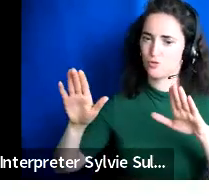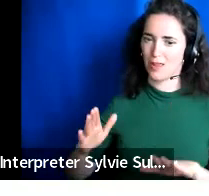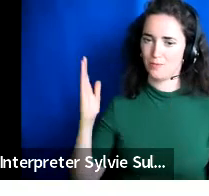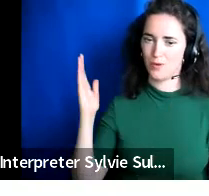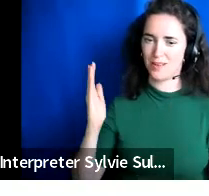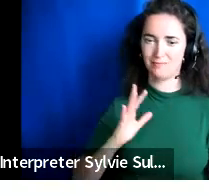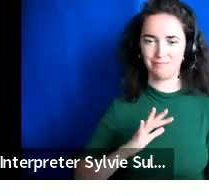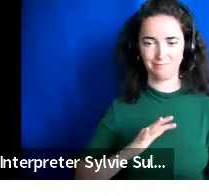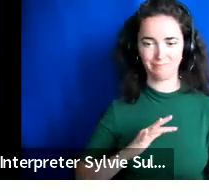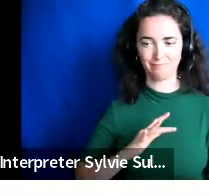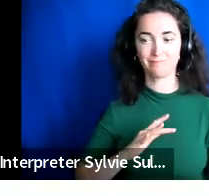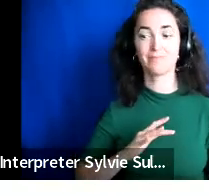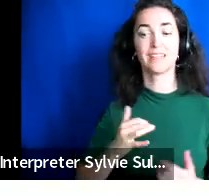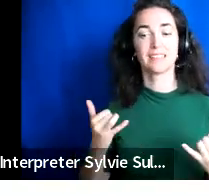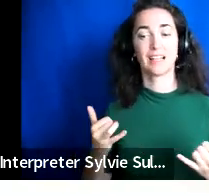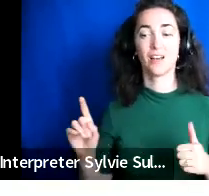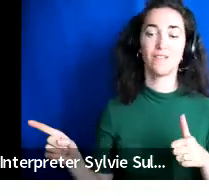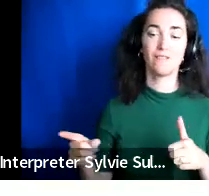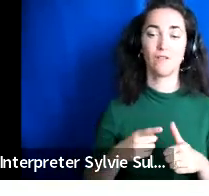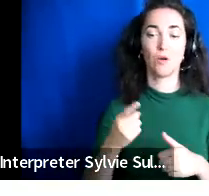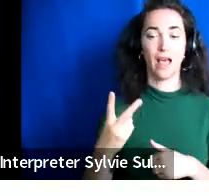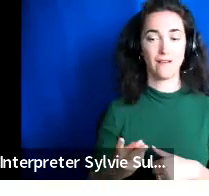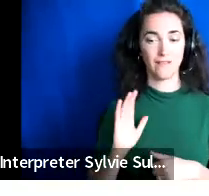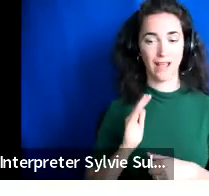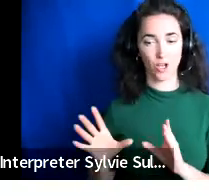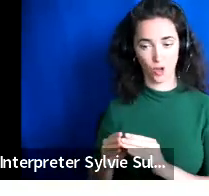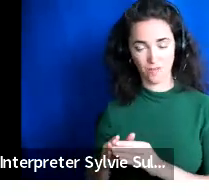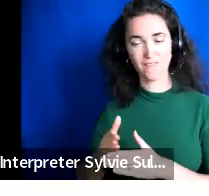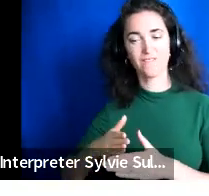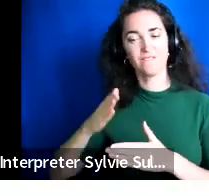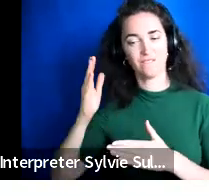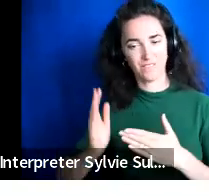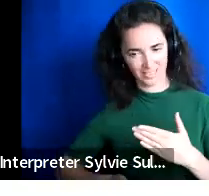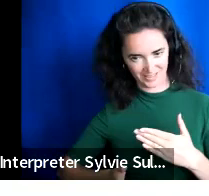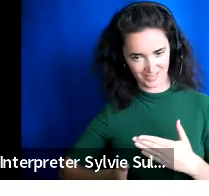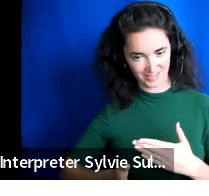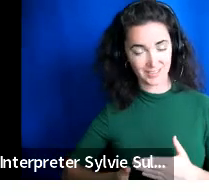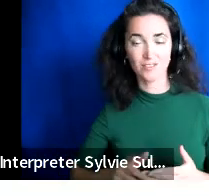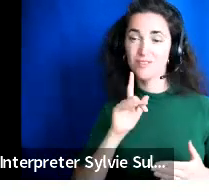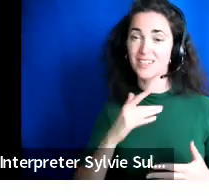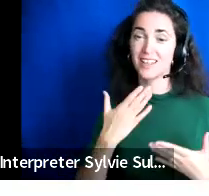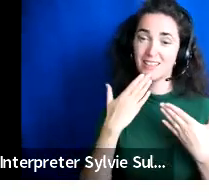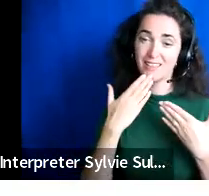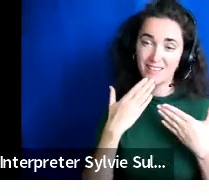Concludes the first half of our conference and we we really appreciate you, Charlene. not really.